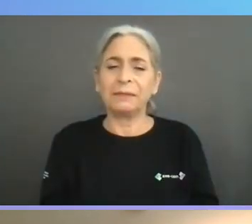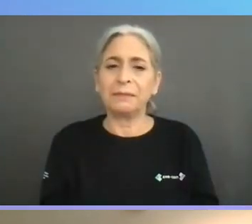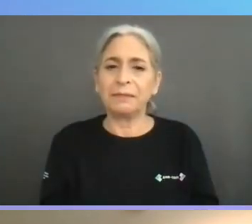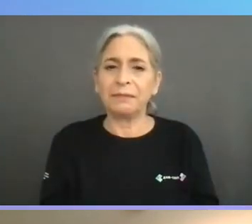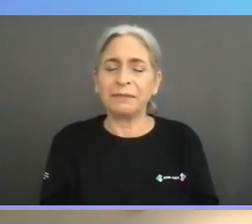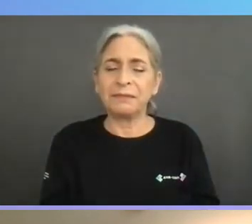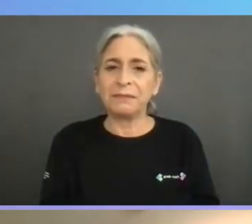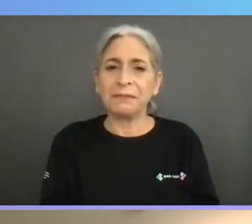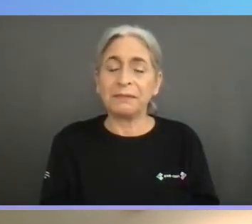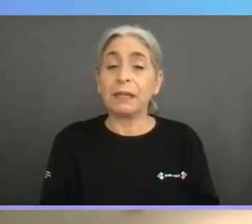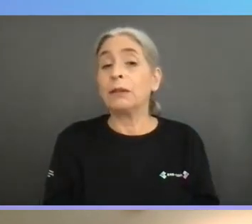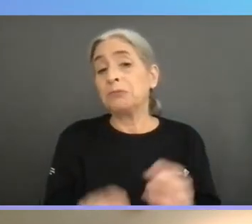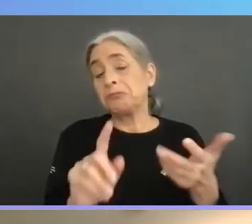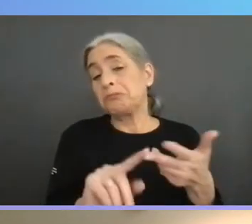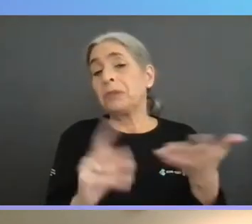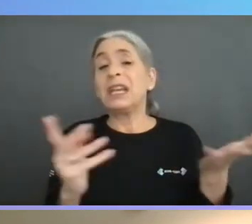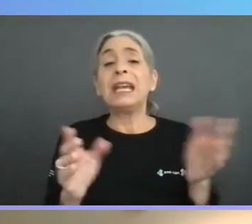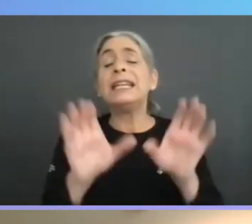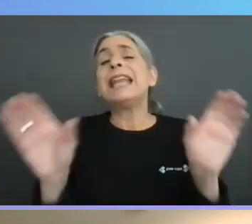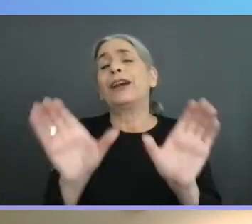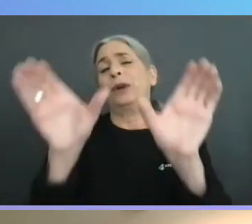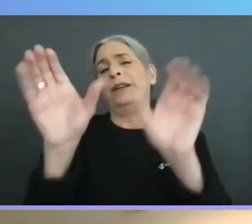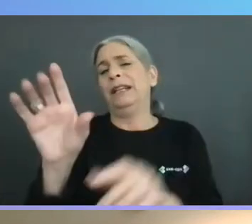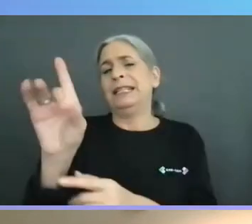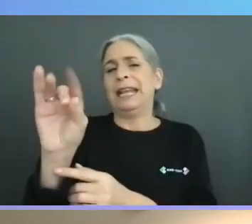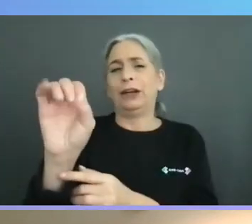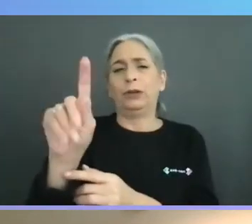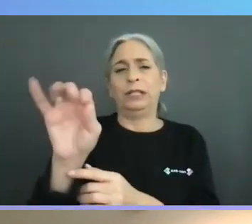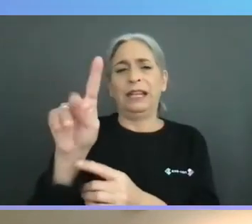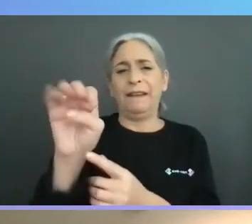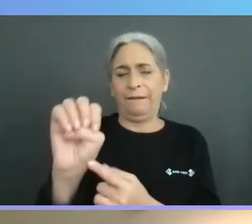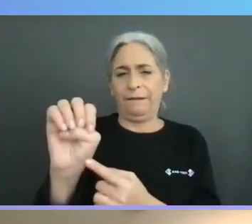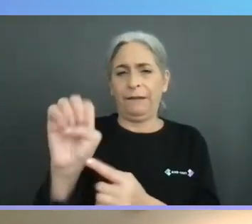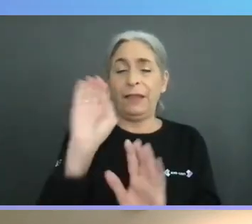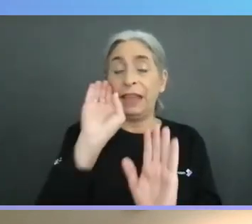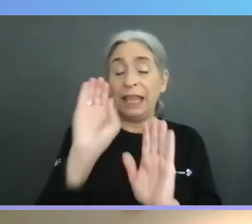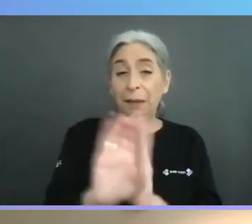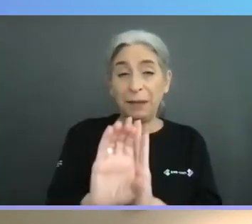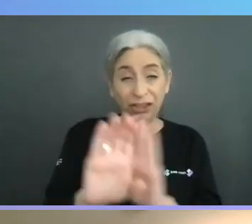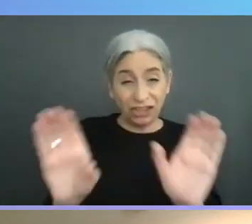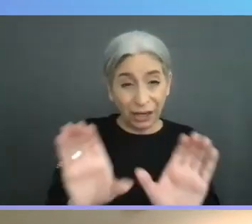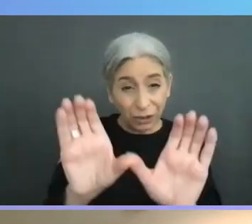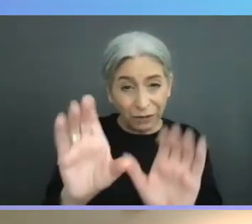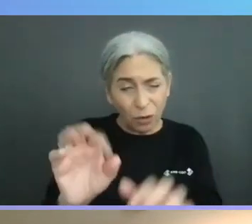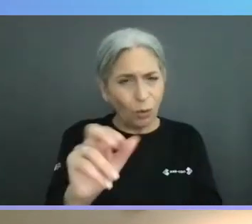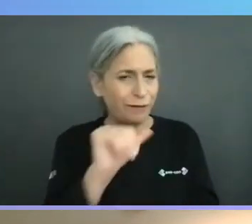decorative, uh, is the image a decorative image or not? Uh, in